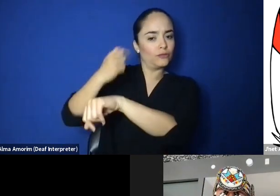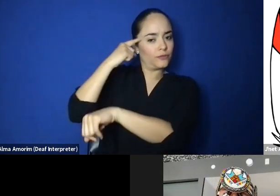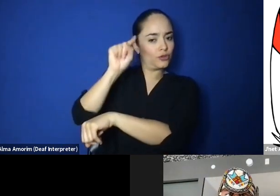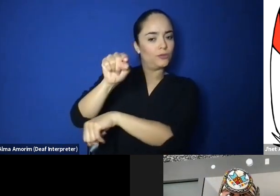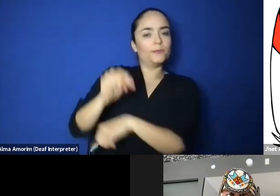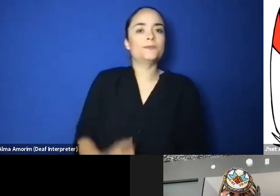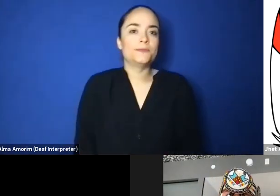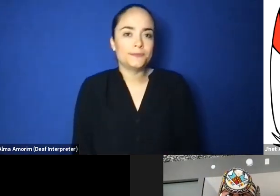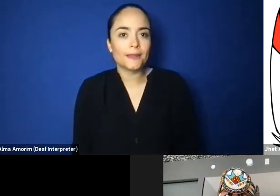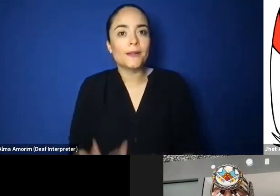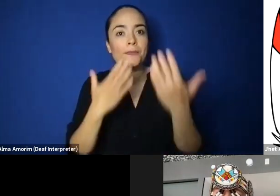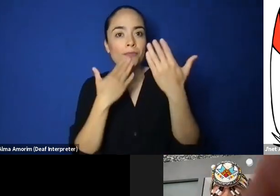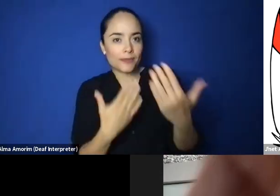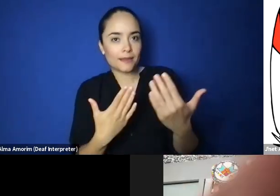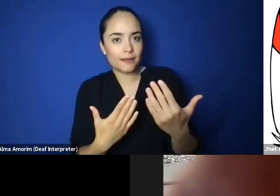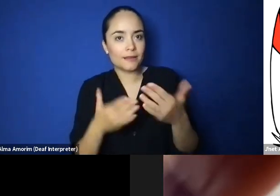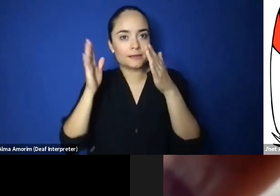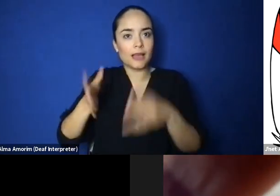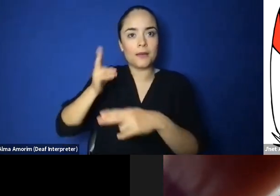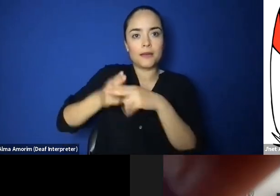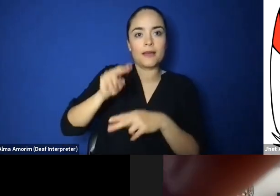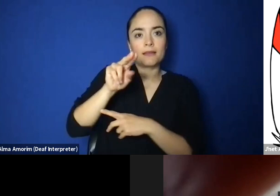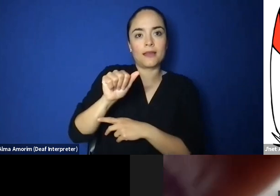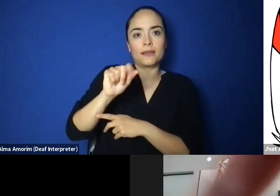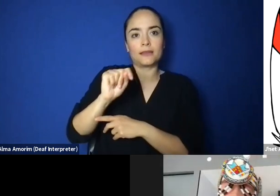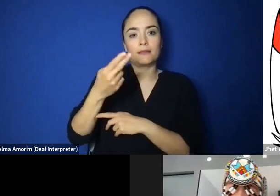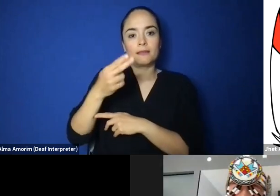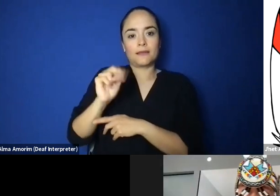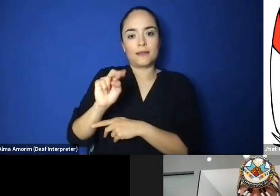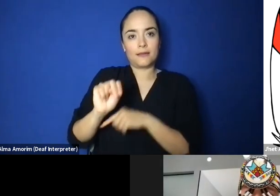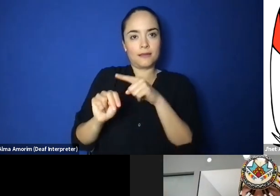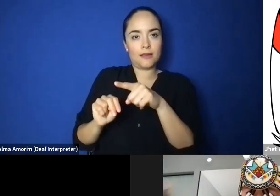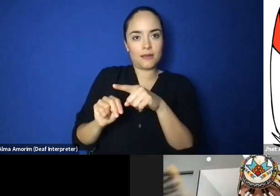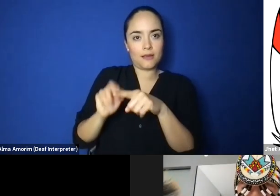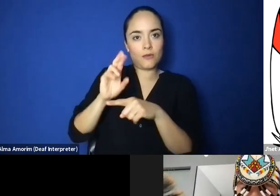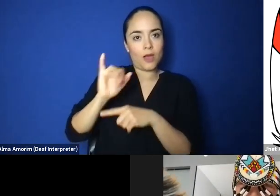Nathan Roy from Wikwemikong. Yes, chi-miigwetch. I'm just going to set up my camera so you can see me.